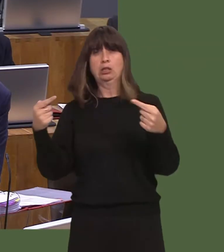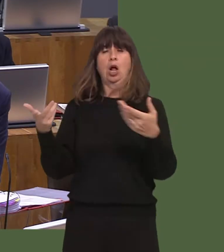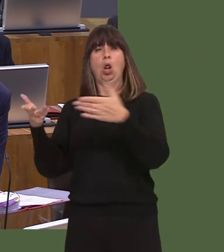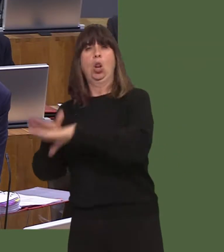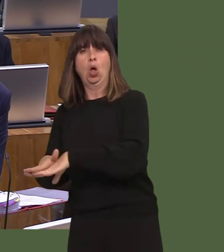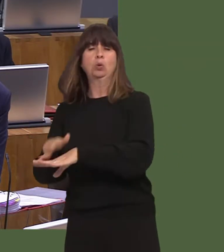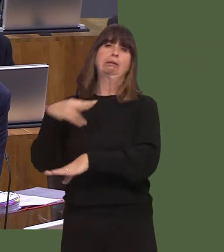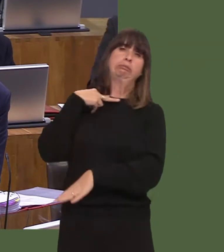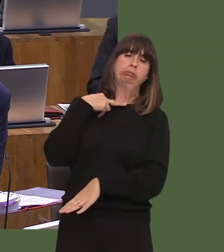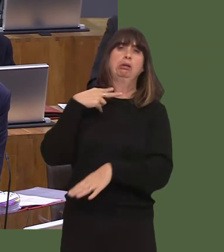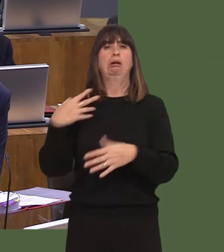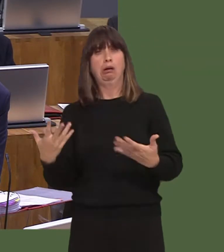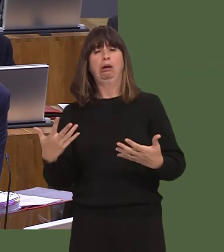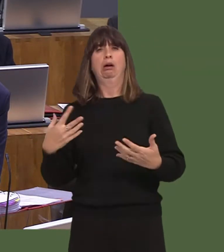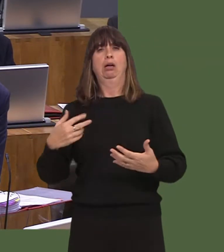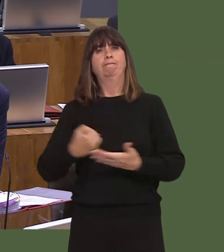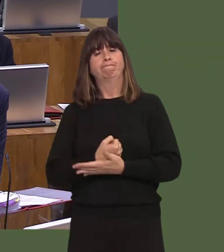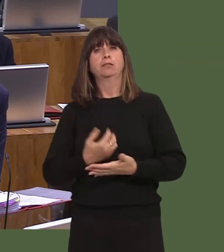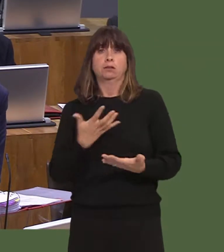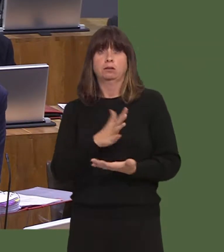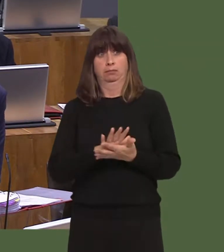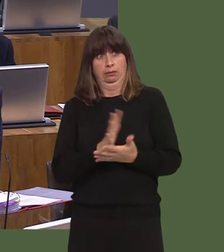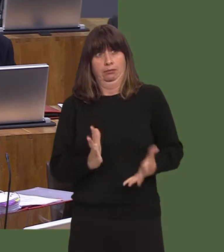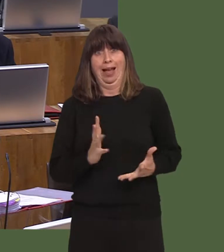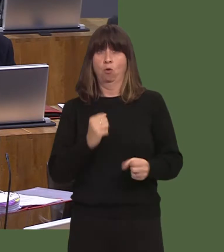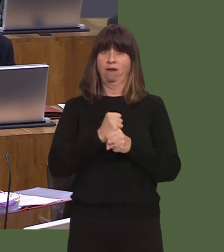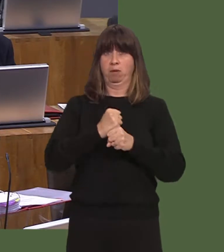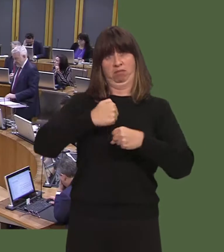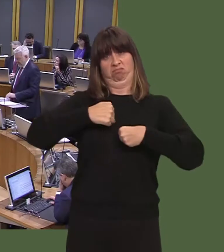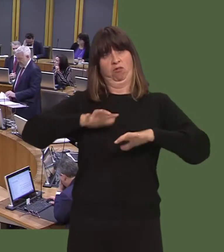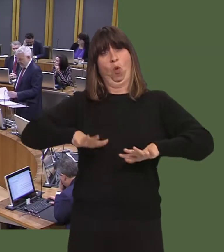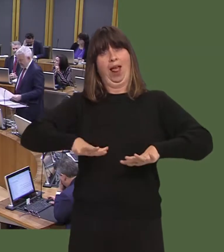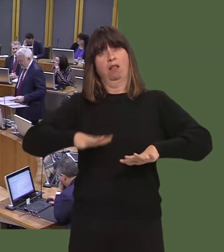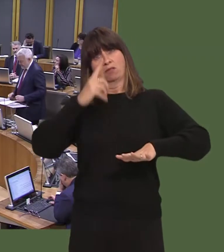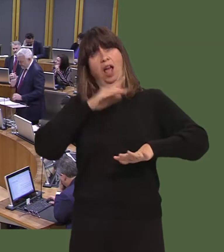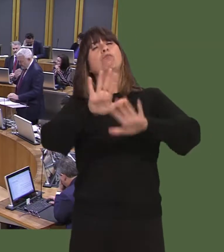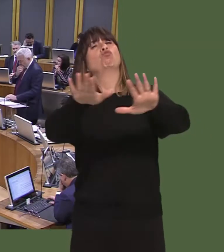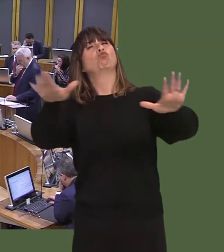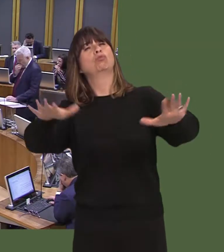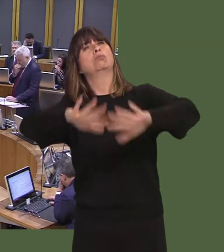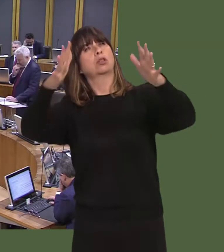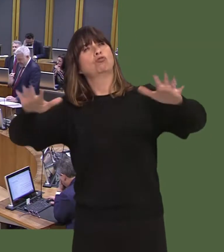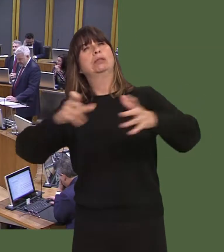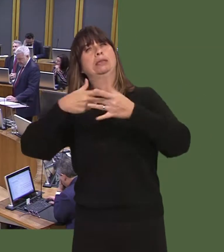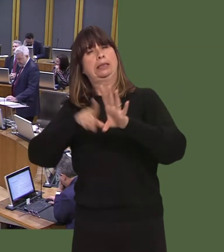and that we can give more assurance to people not just in rural areas but in urban areas too.